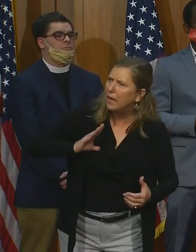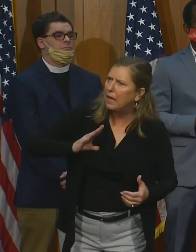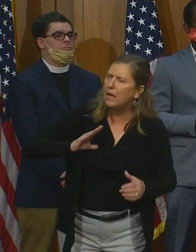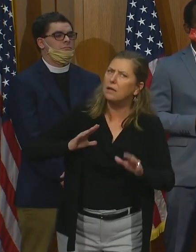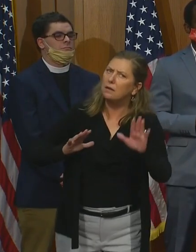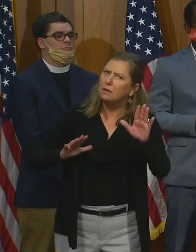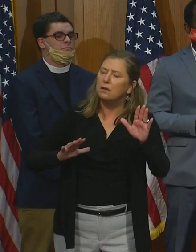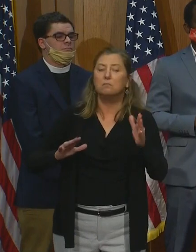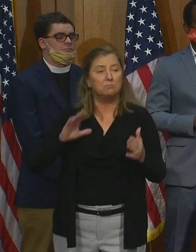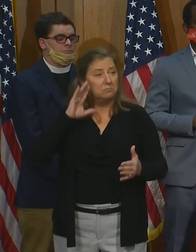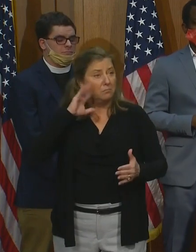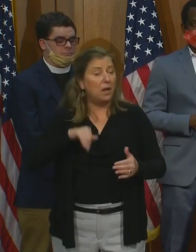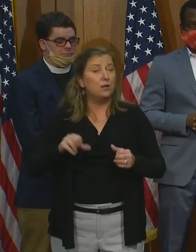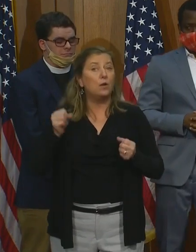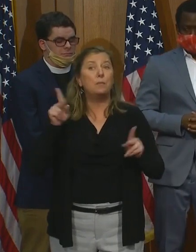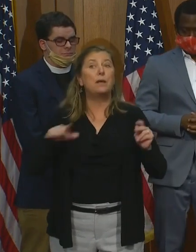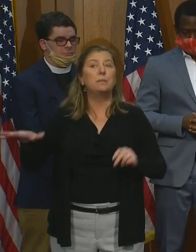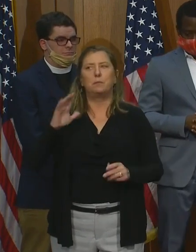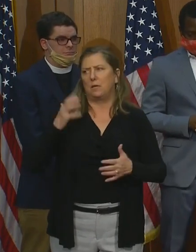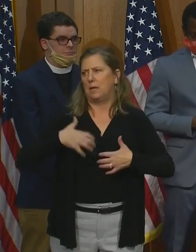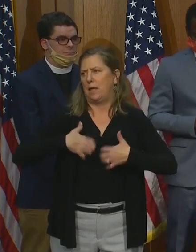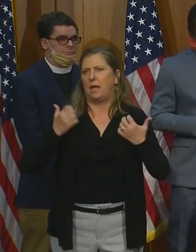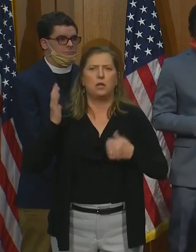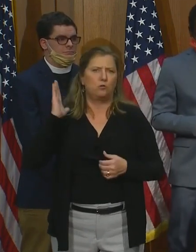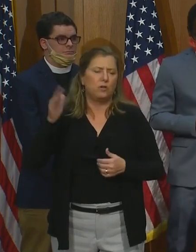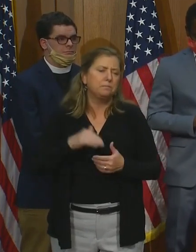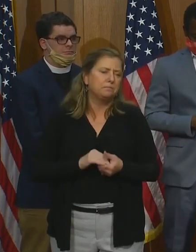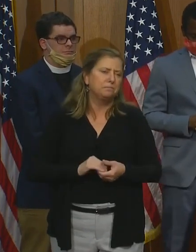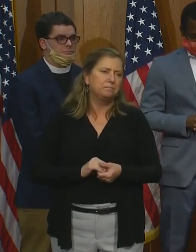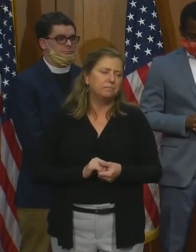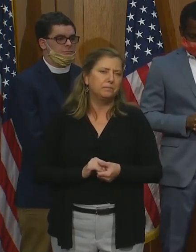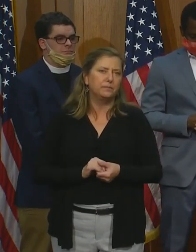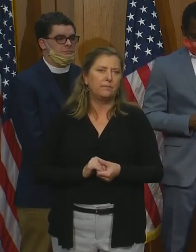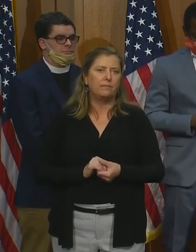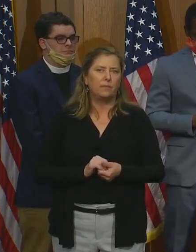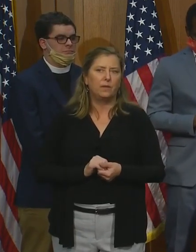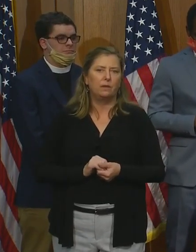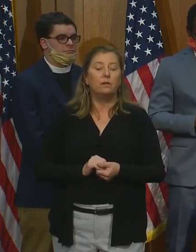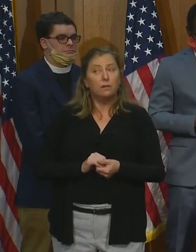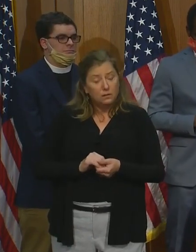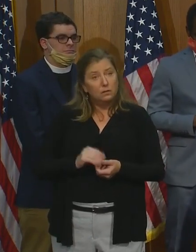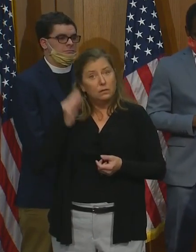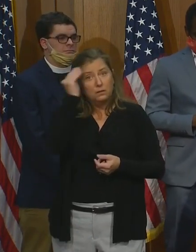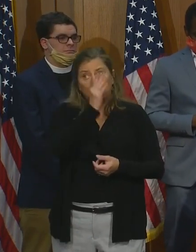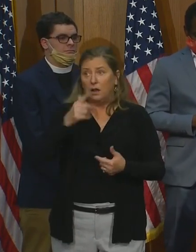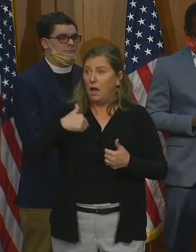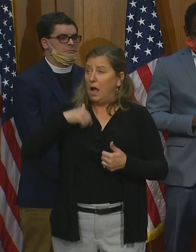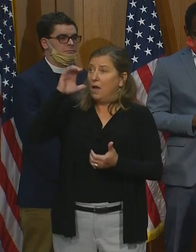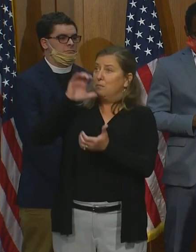HONORABLE MAN. I KNOW MANY